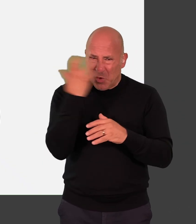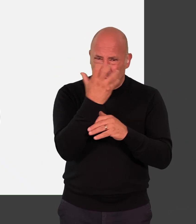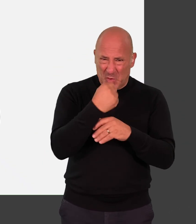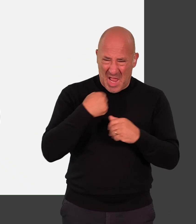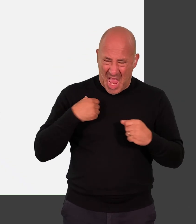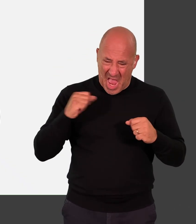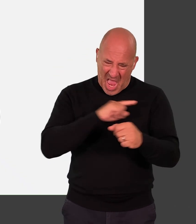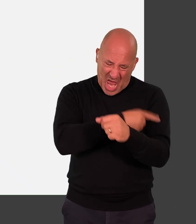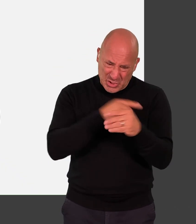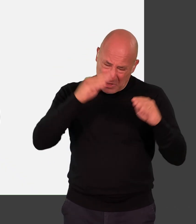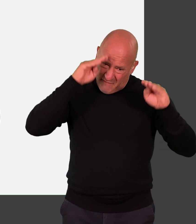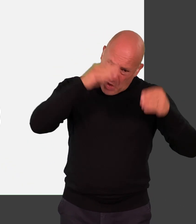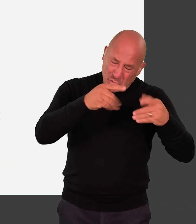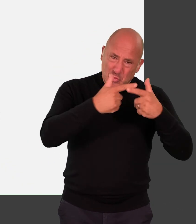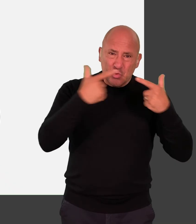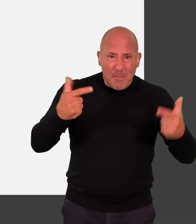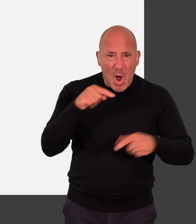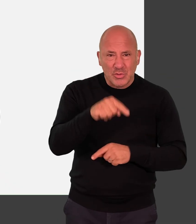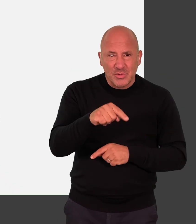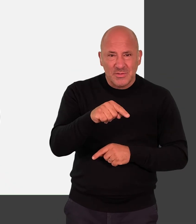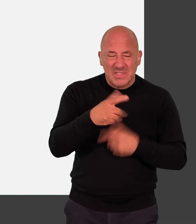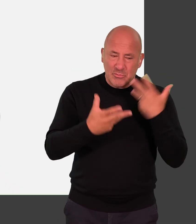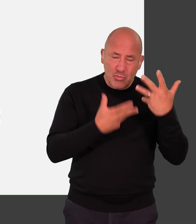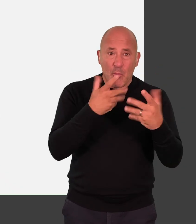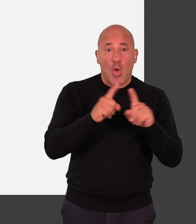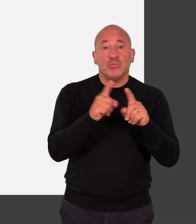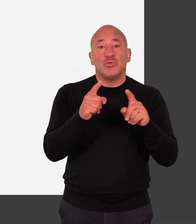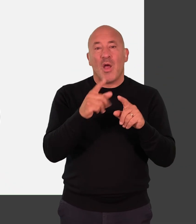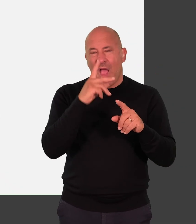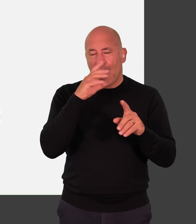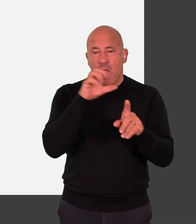that are demanding the high level of energy. It can also identify